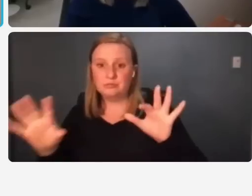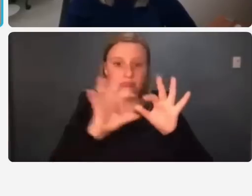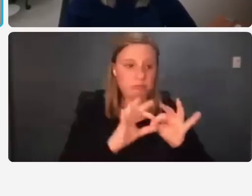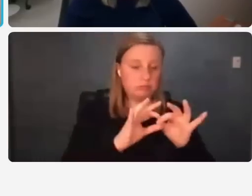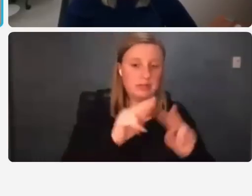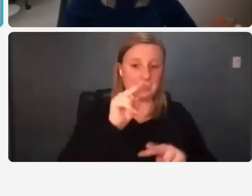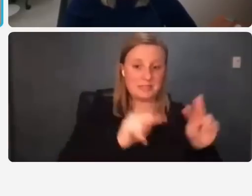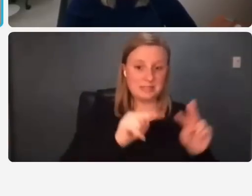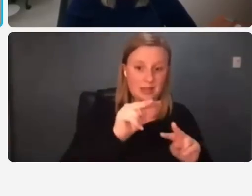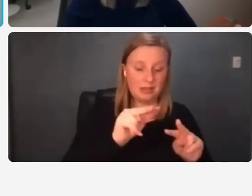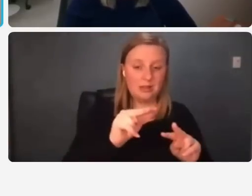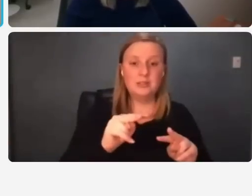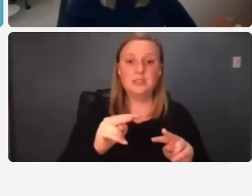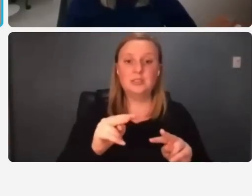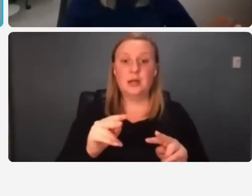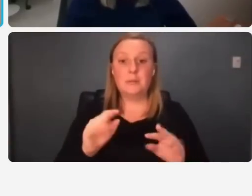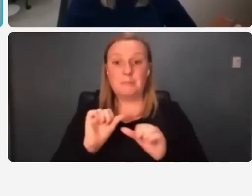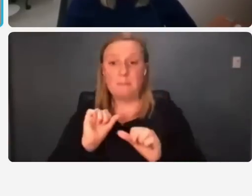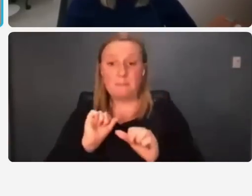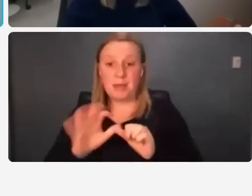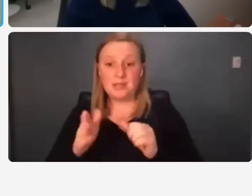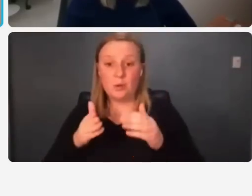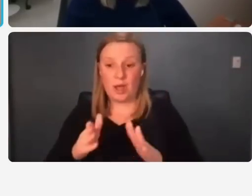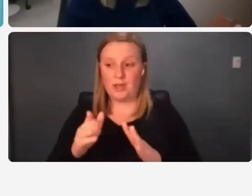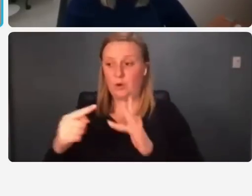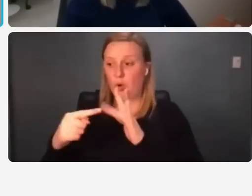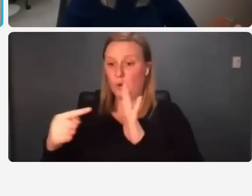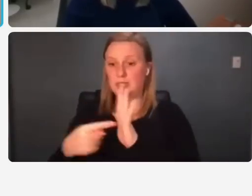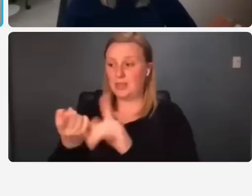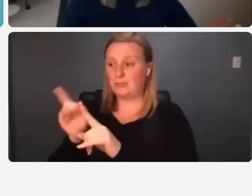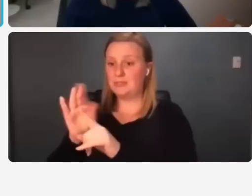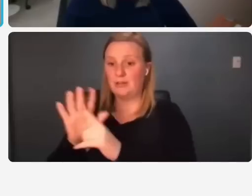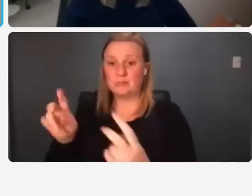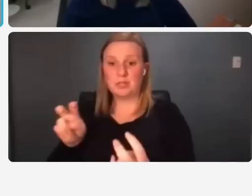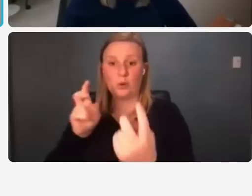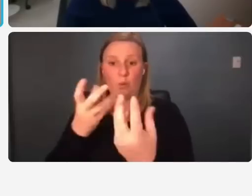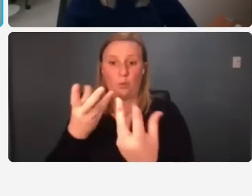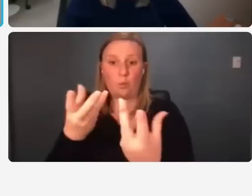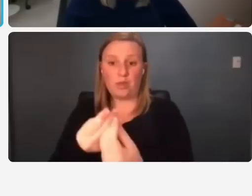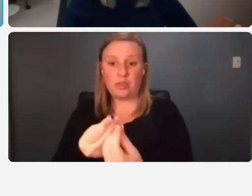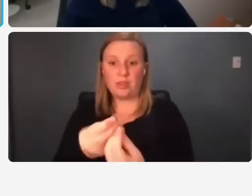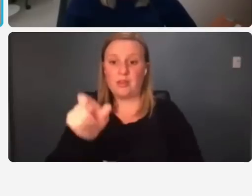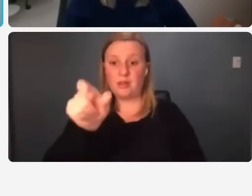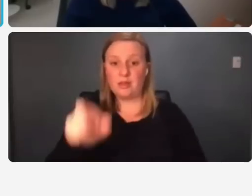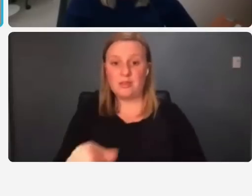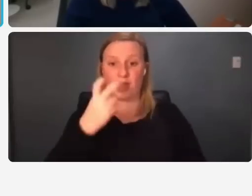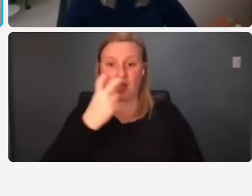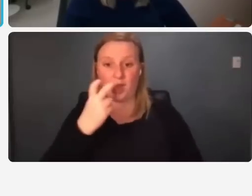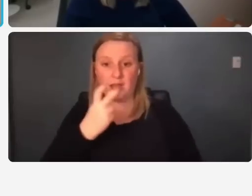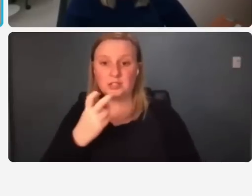in front of the person but if we've got someone in a highly rural or remote location and we can get an assessor out there but not an OT could we have the